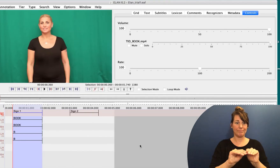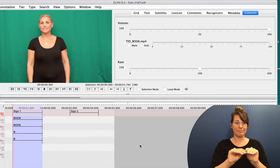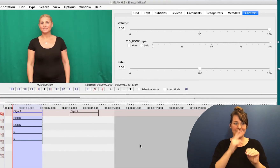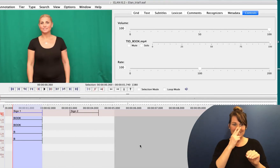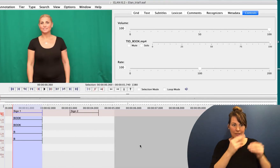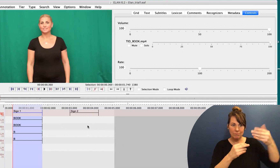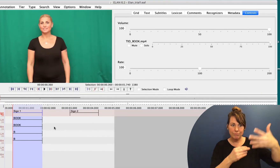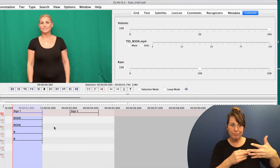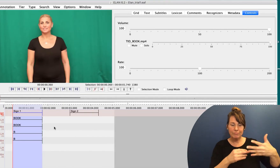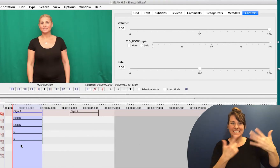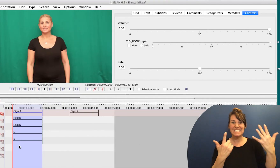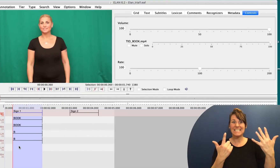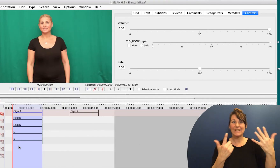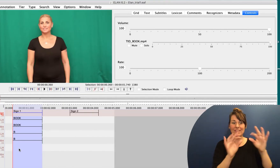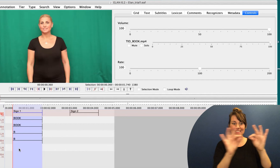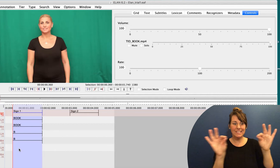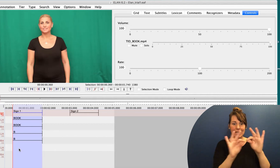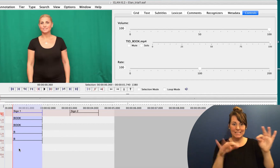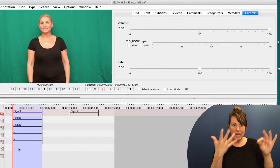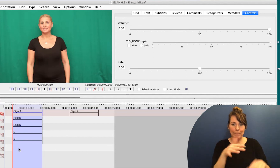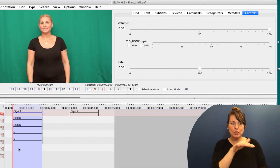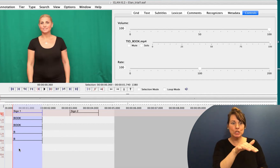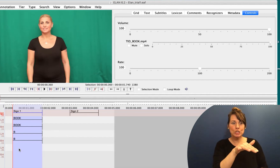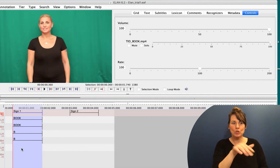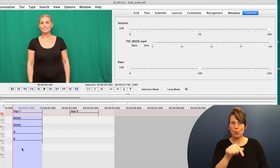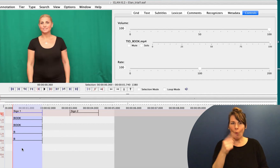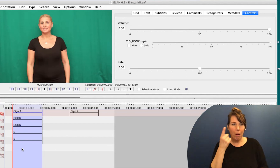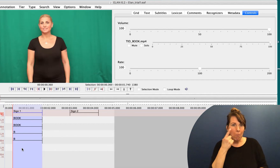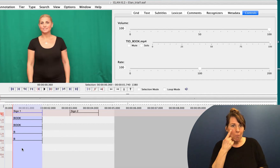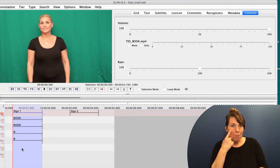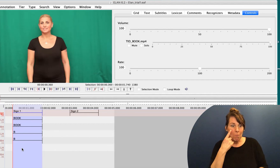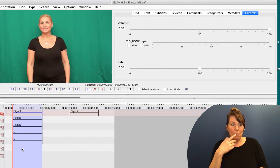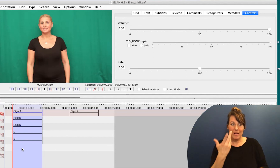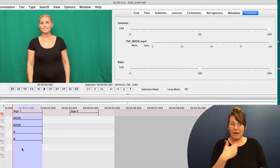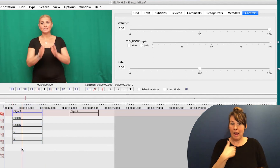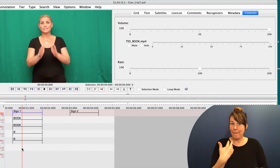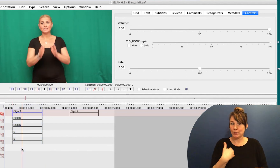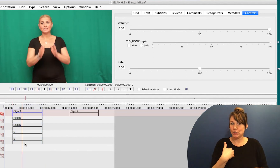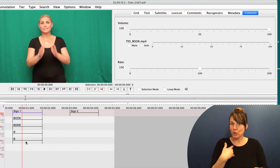Now when I click on the annotation panel for the relevant tier,